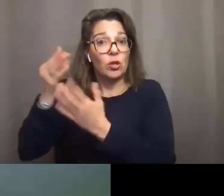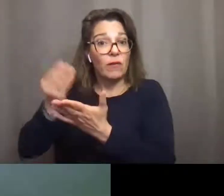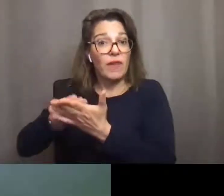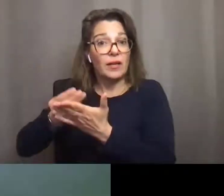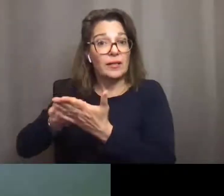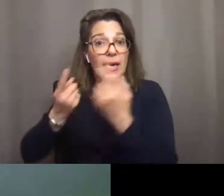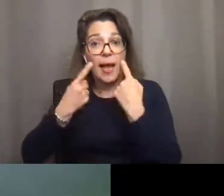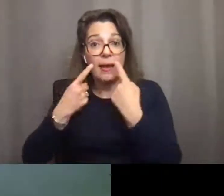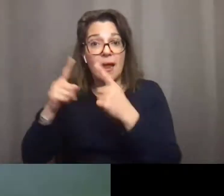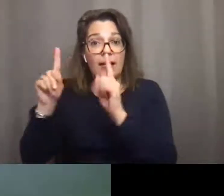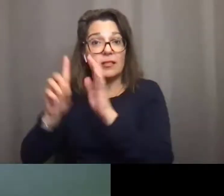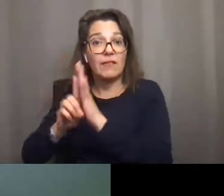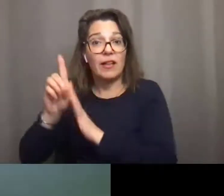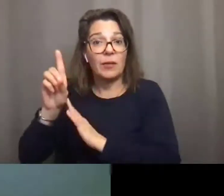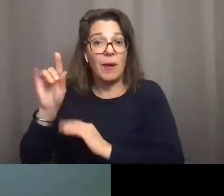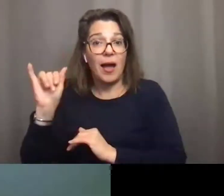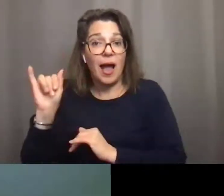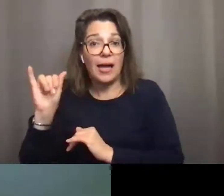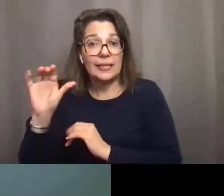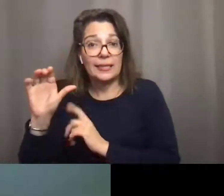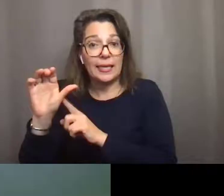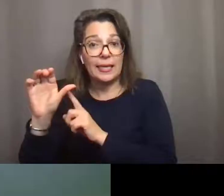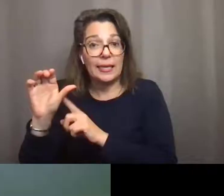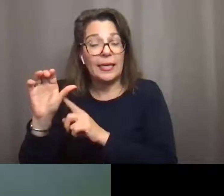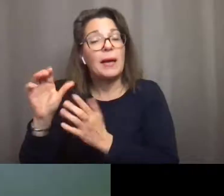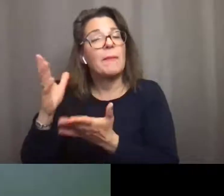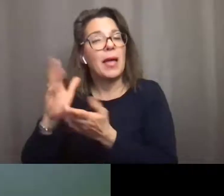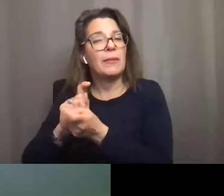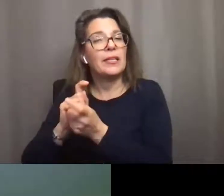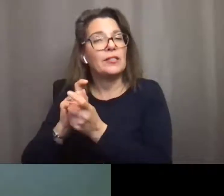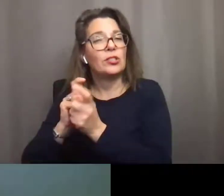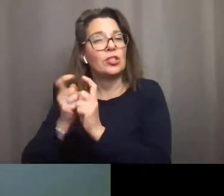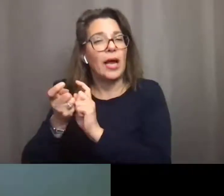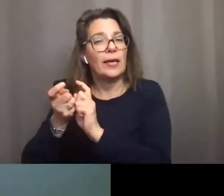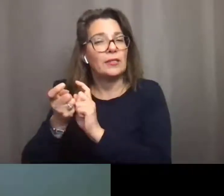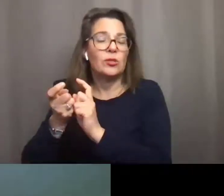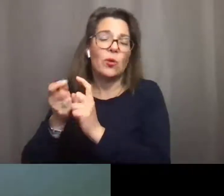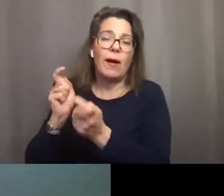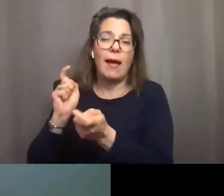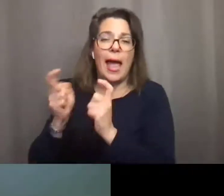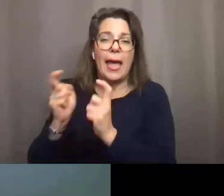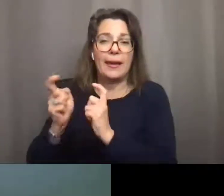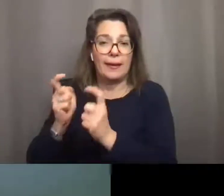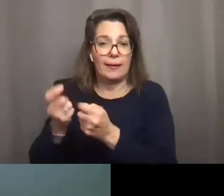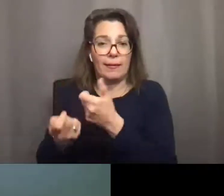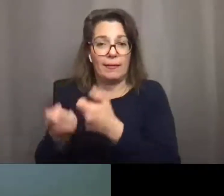developed by the IC, it's possible they could change or kind of edit some of the language